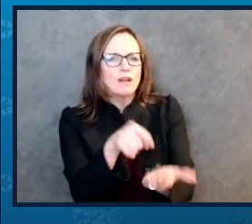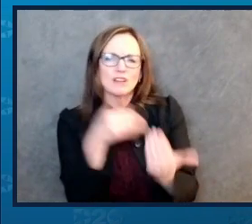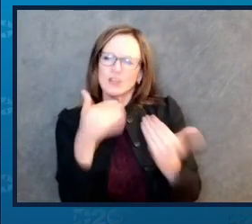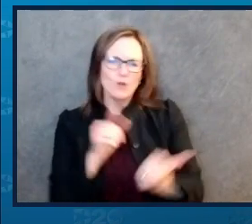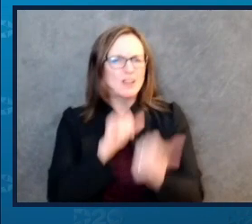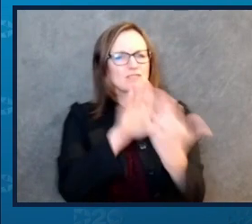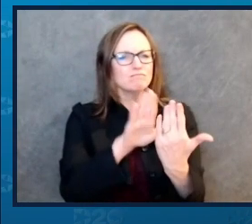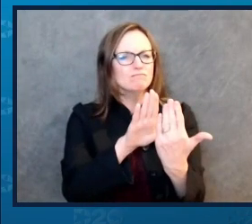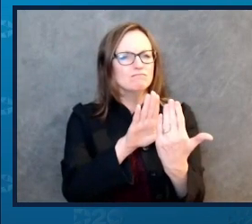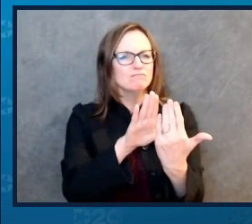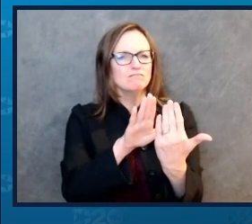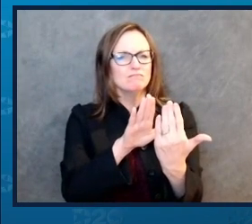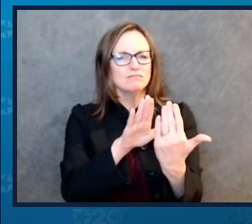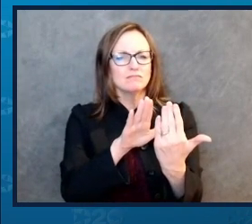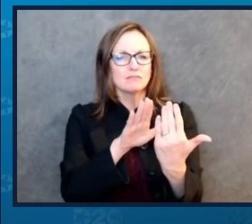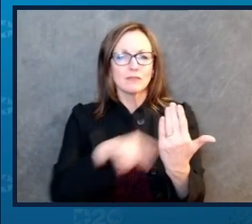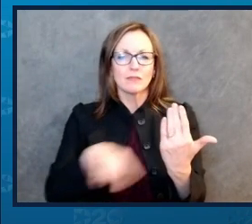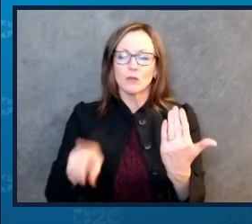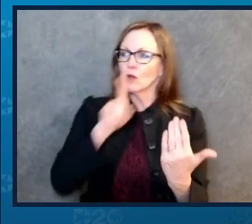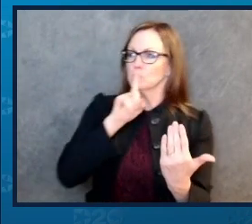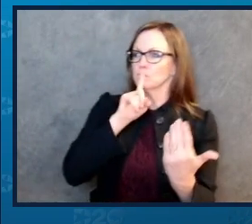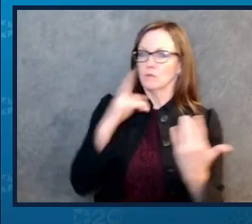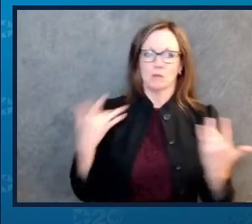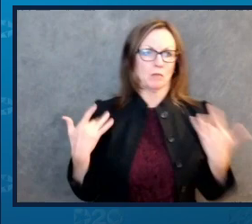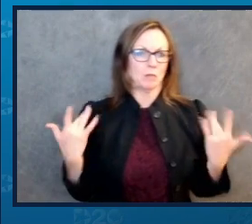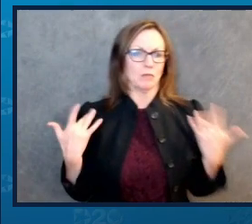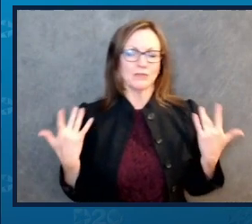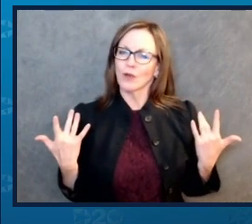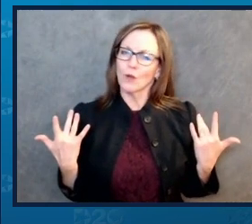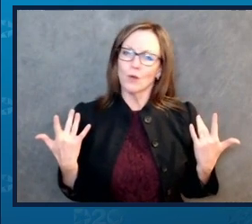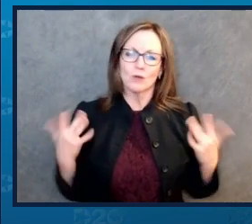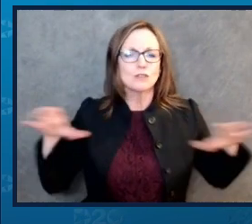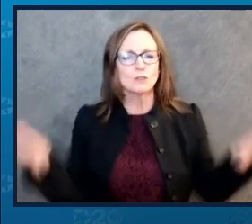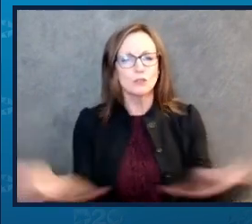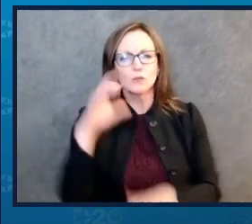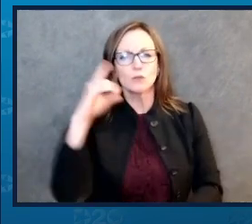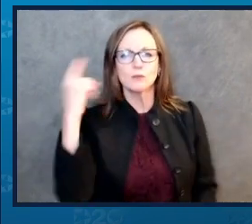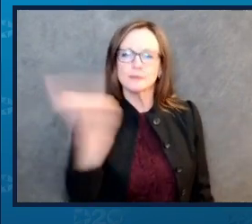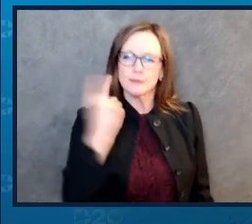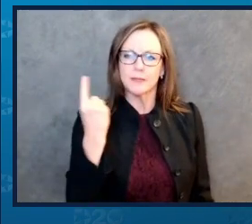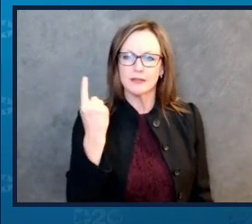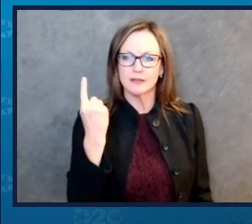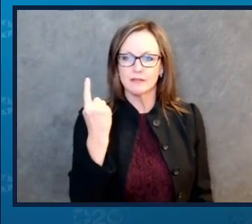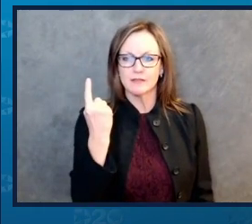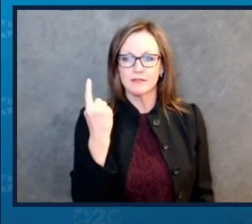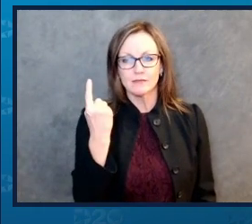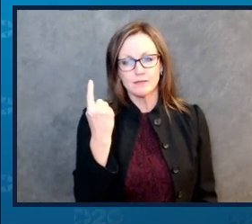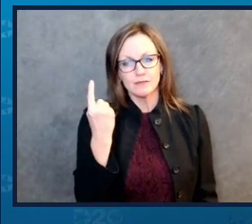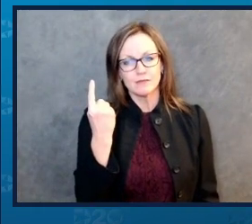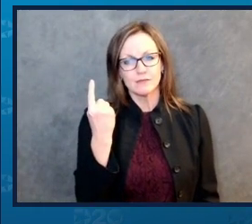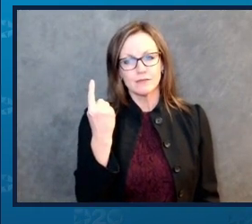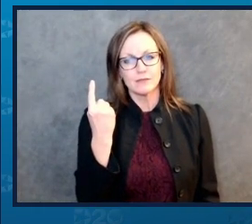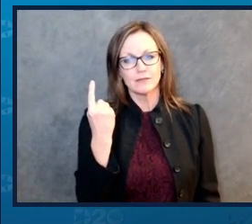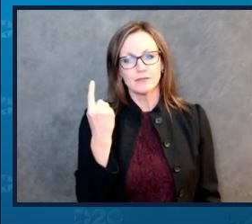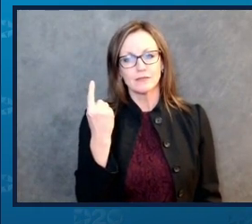AND DO SOMETHING ABOUT IT.